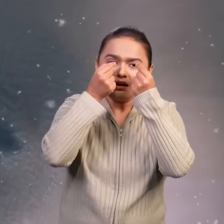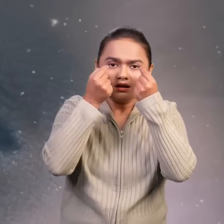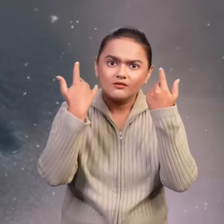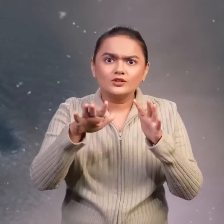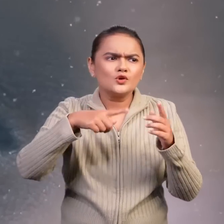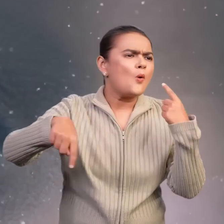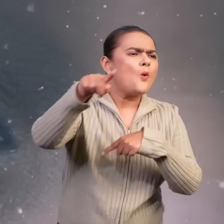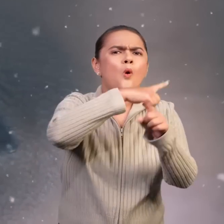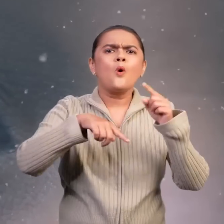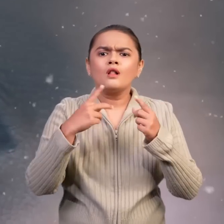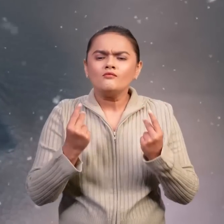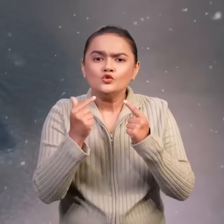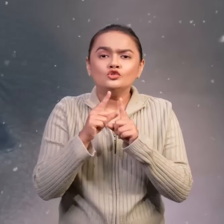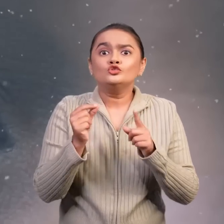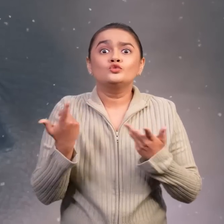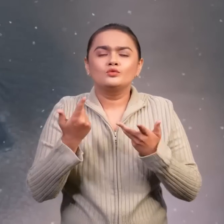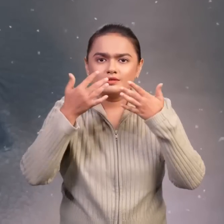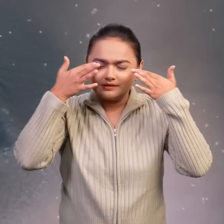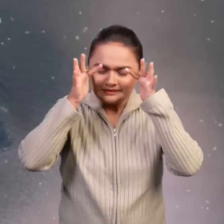the eye, the one thing everyone tends to do